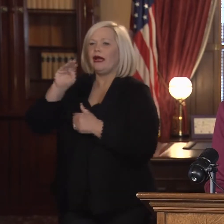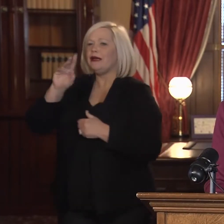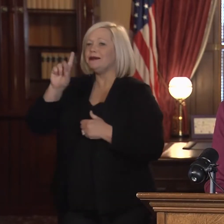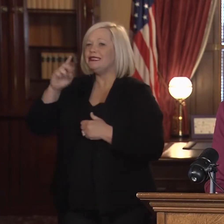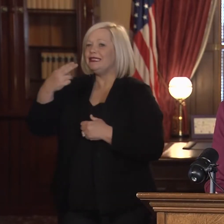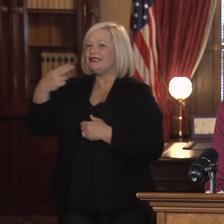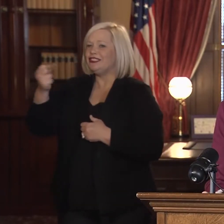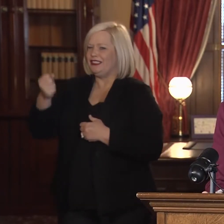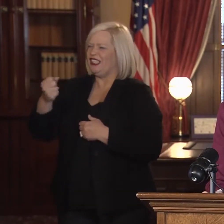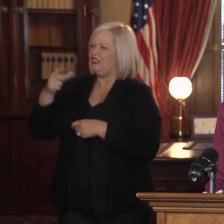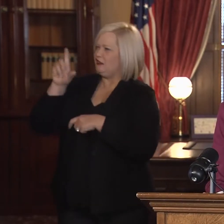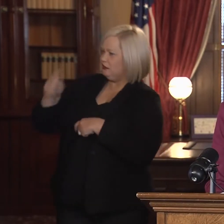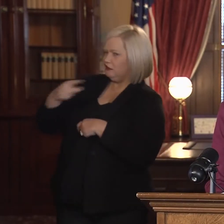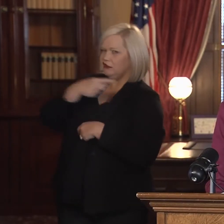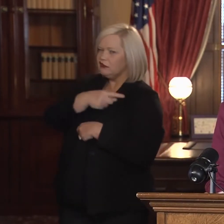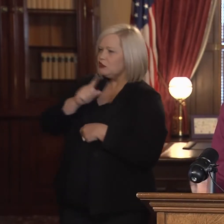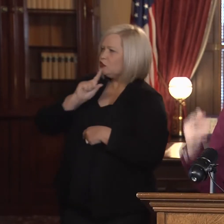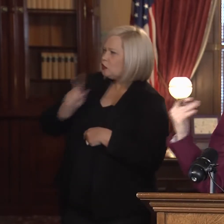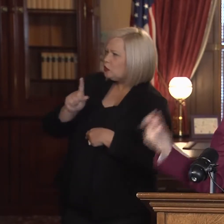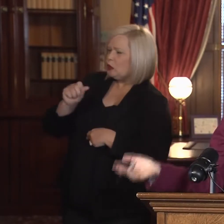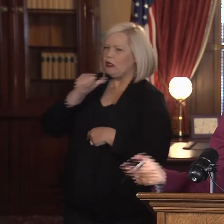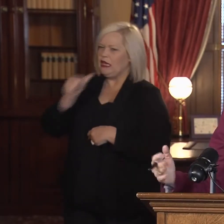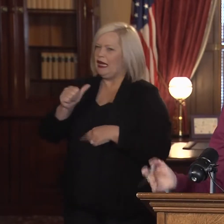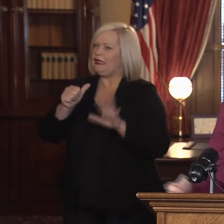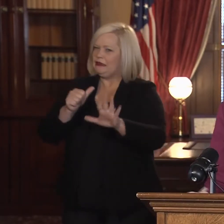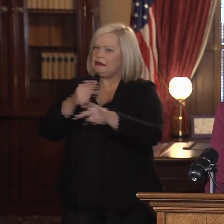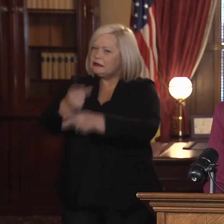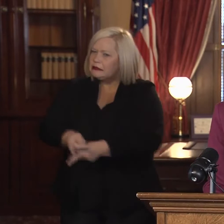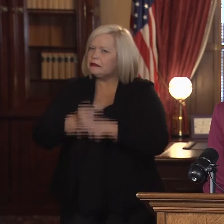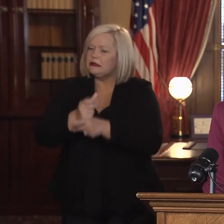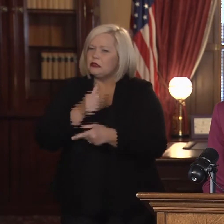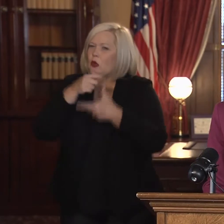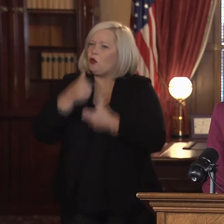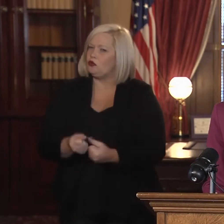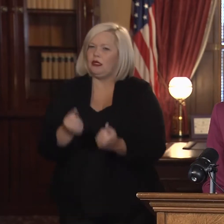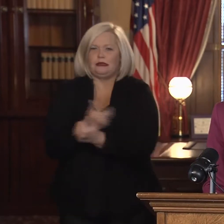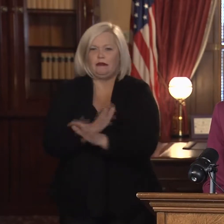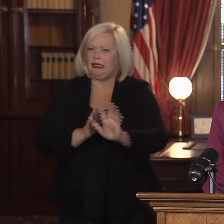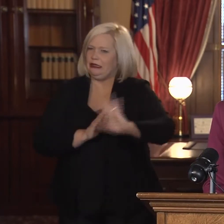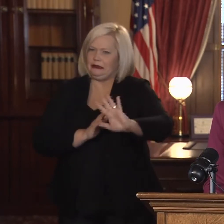DEPARTMENT OF ATTORNEY GENERAL AND WE CAN HELP VERIFY WHETHER